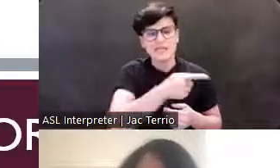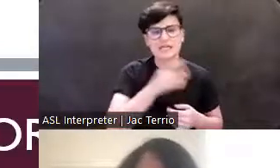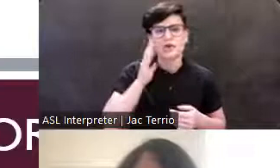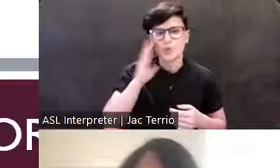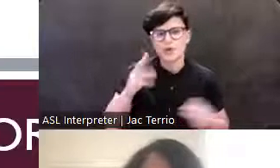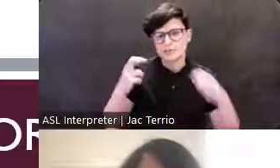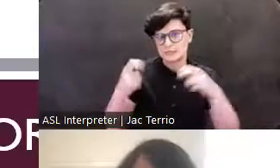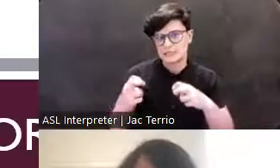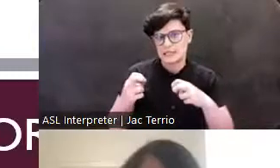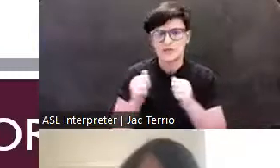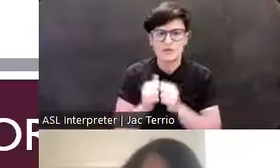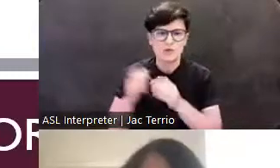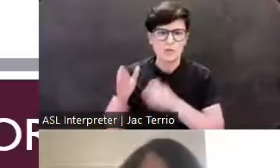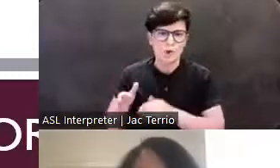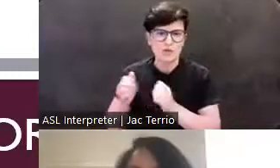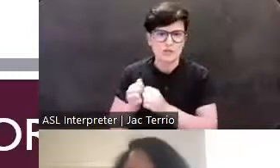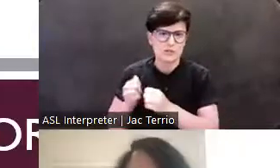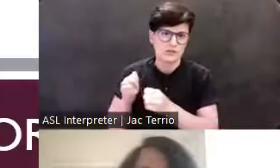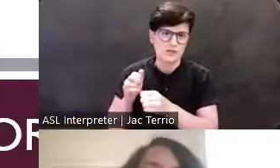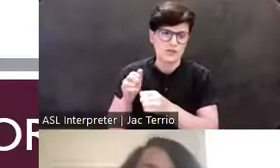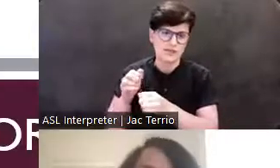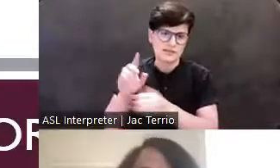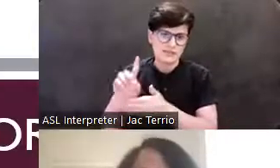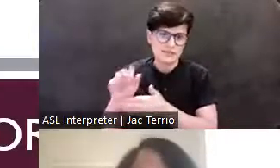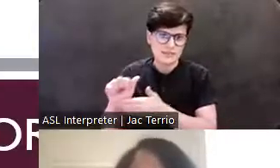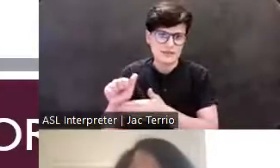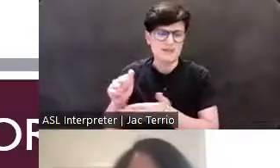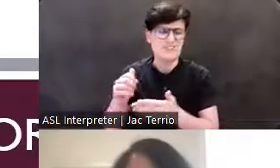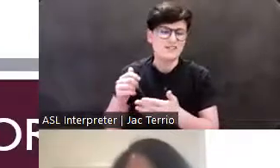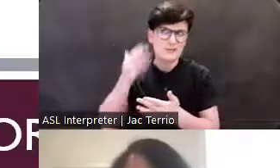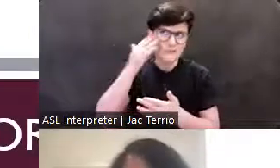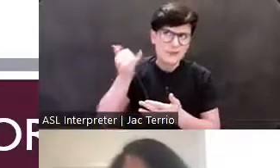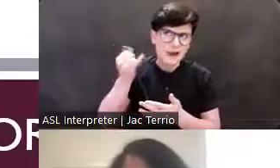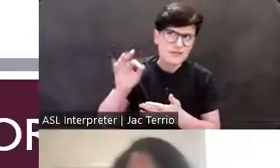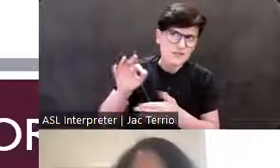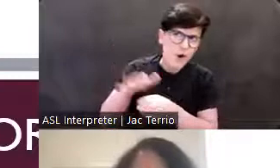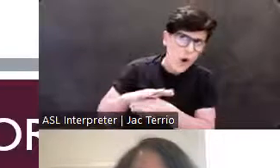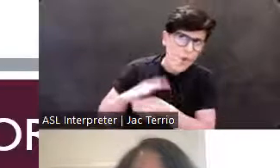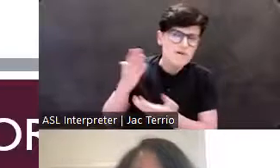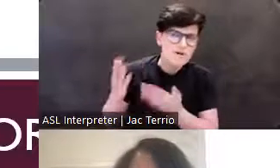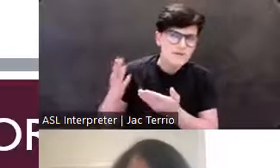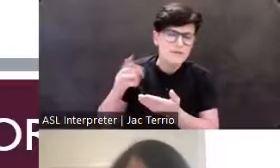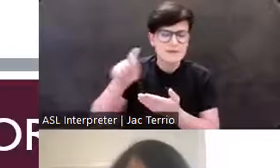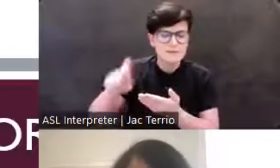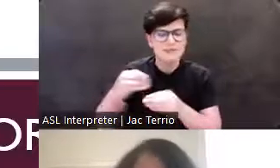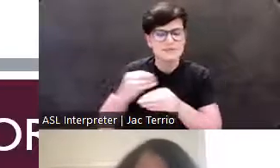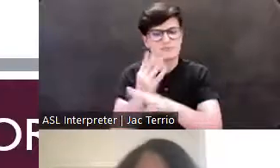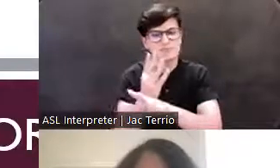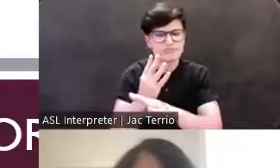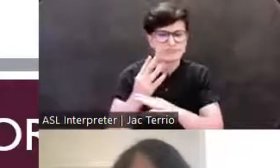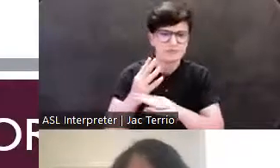It might have to be video or over the phone for safety reasons.